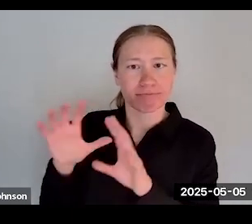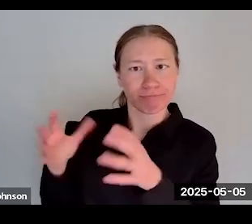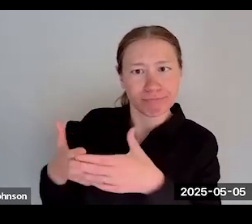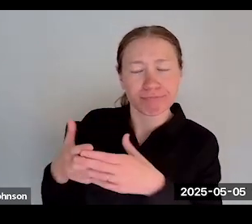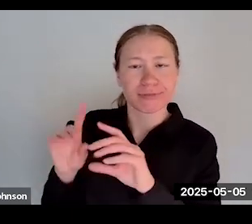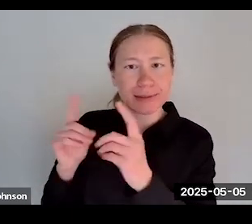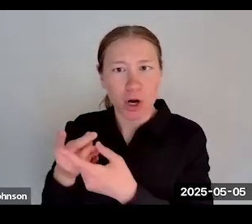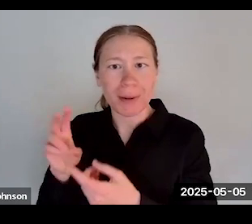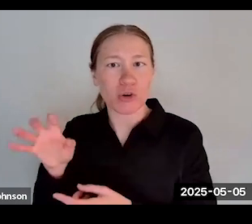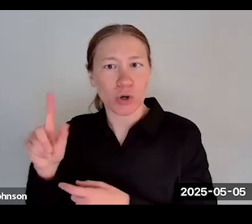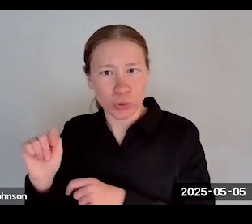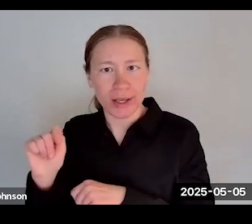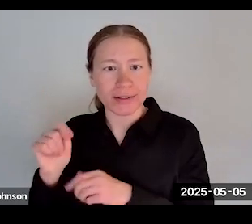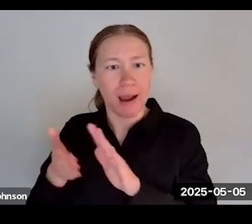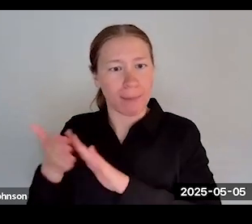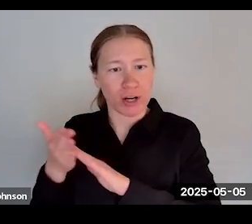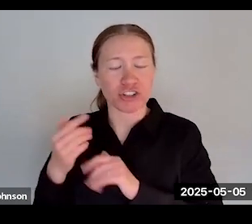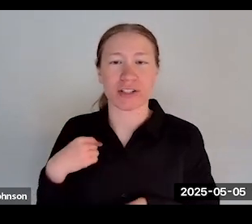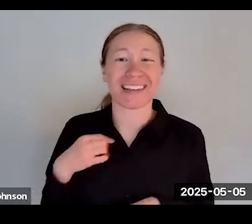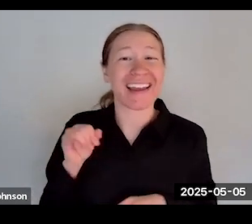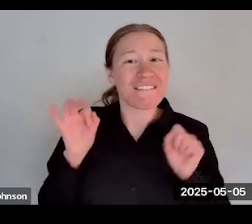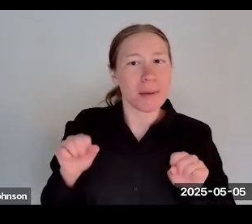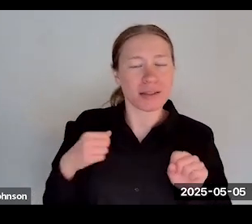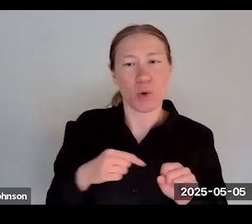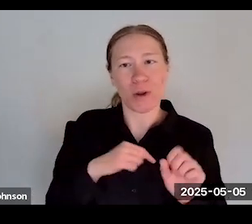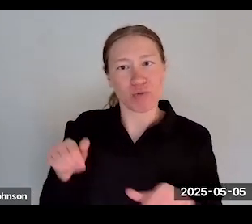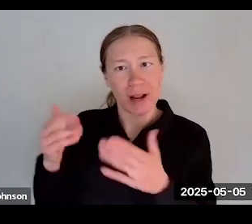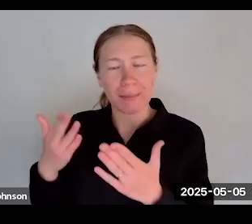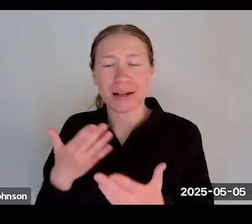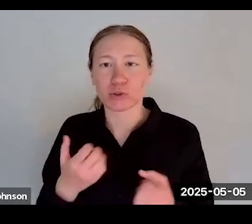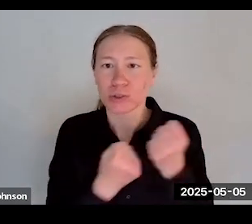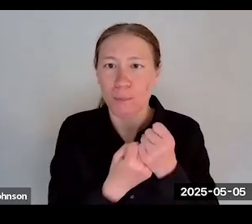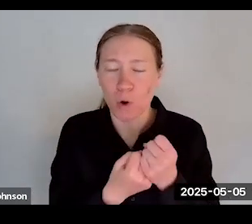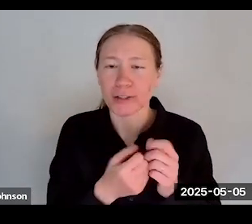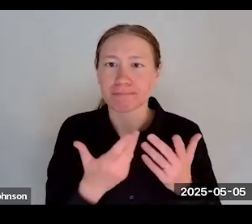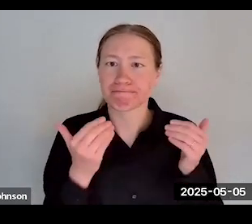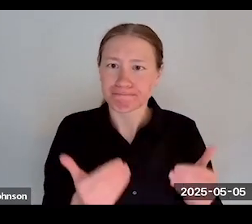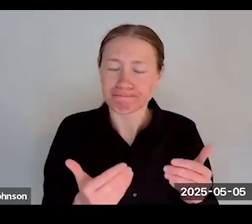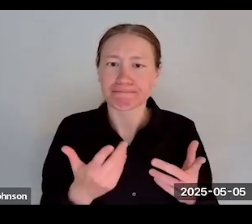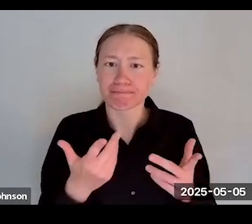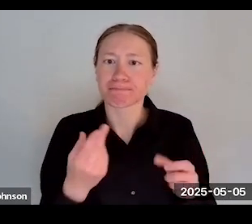that a unit should support an employee's requested or preferred accommodation if it is deemed reasonable.